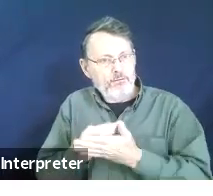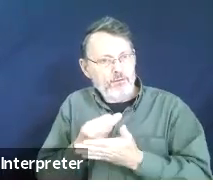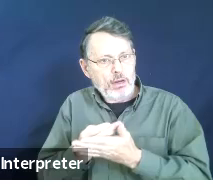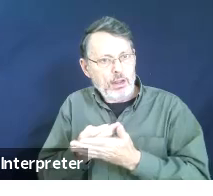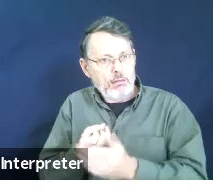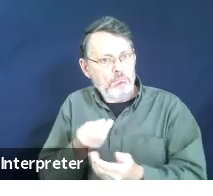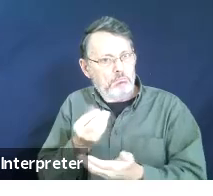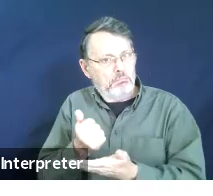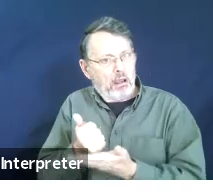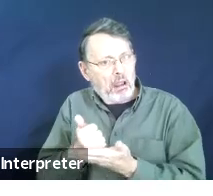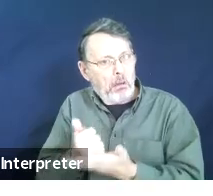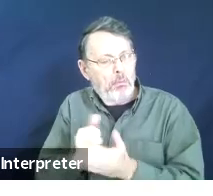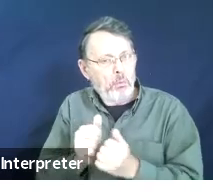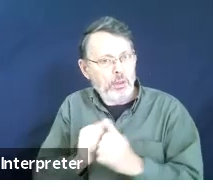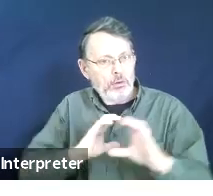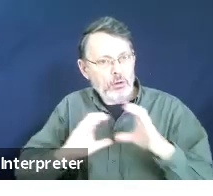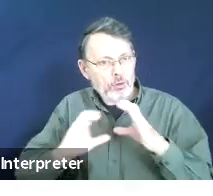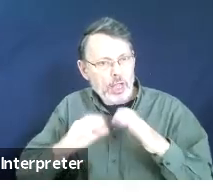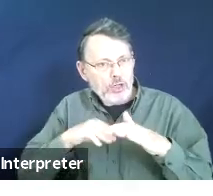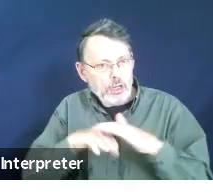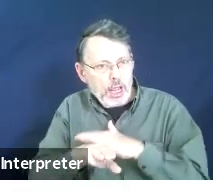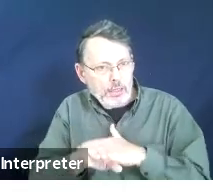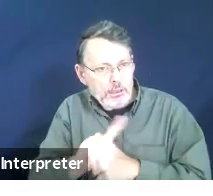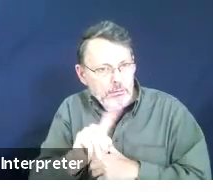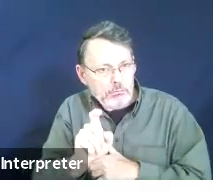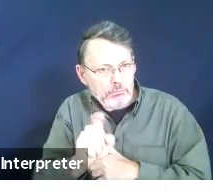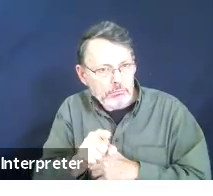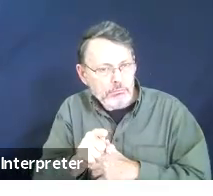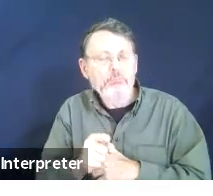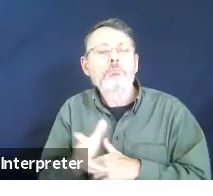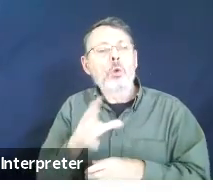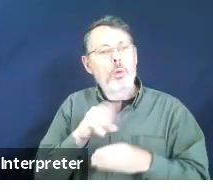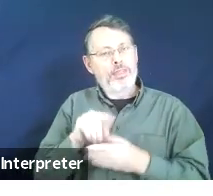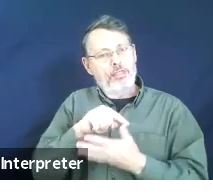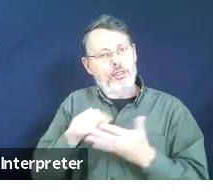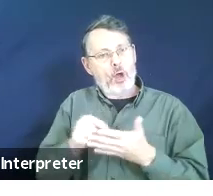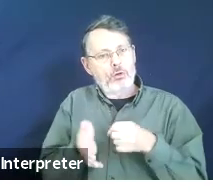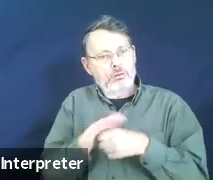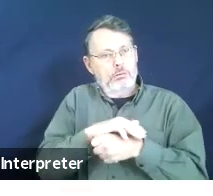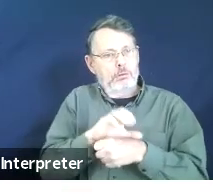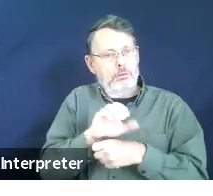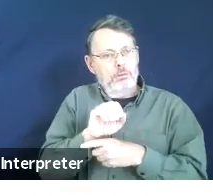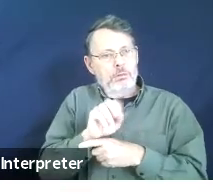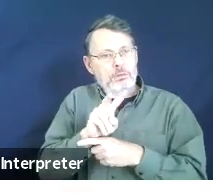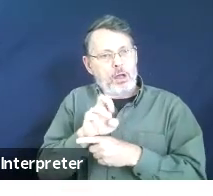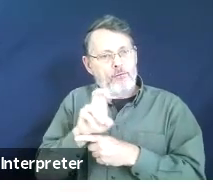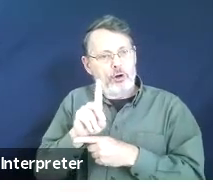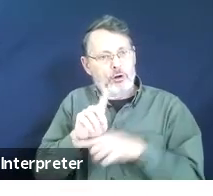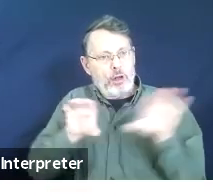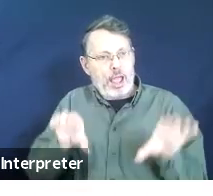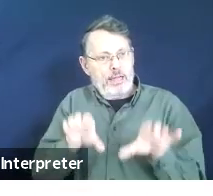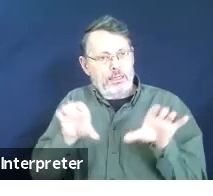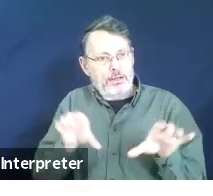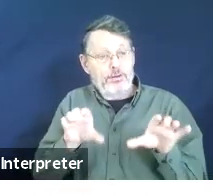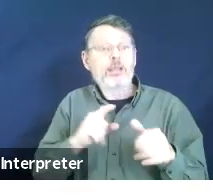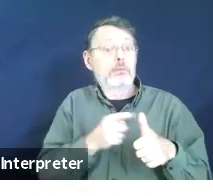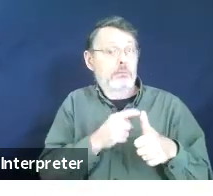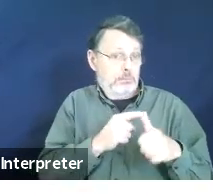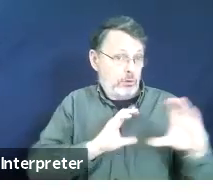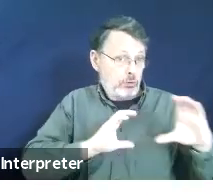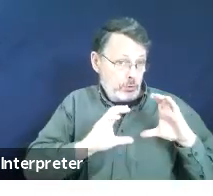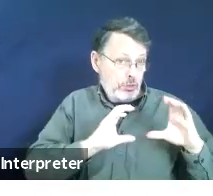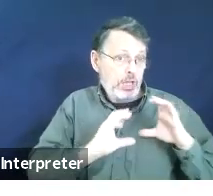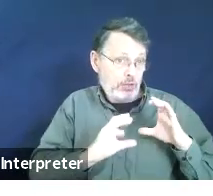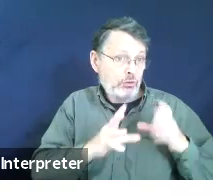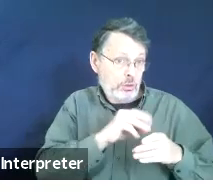access? And within those covered activities that I mentioned earlier, communications for states,